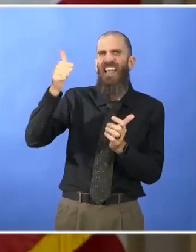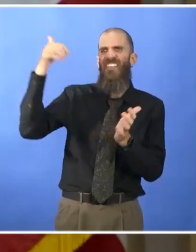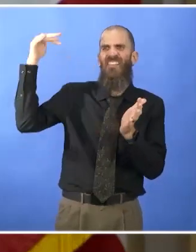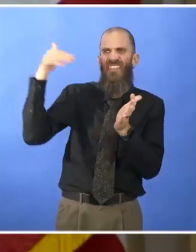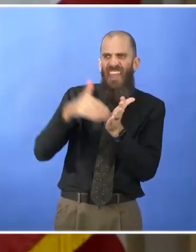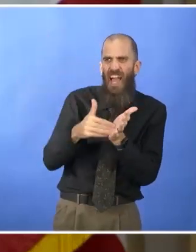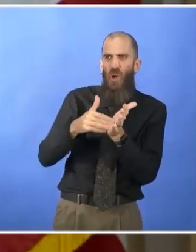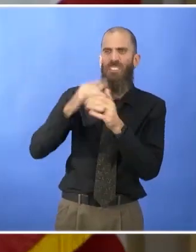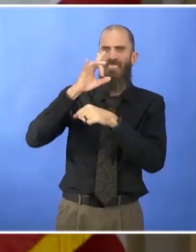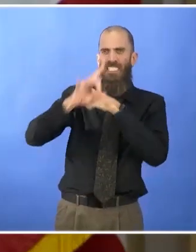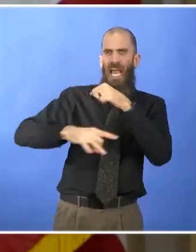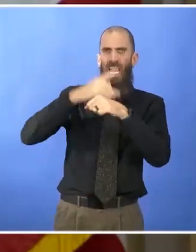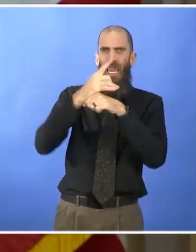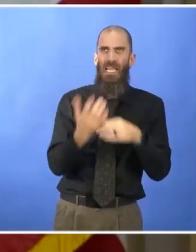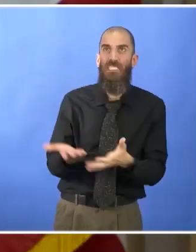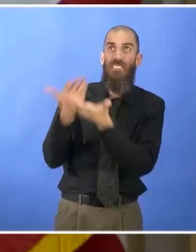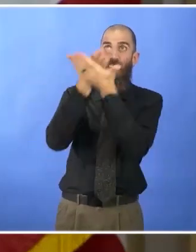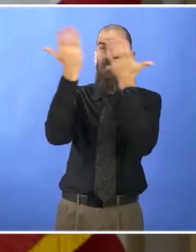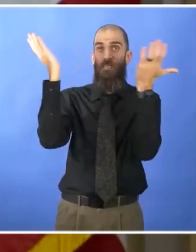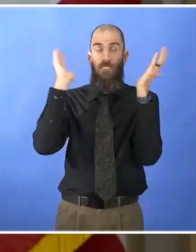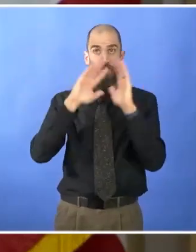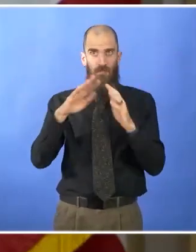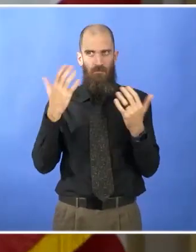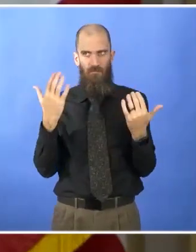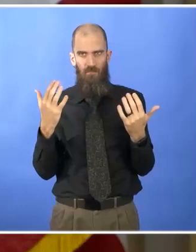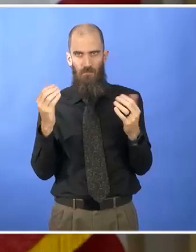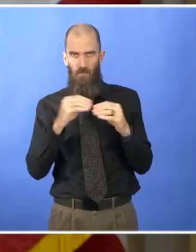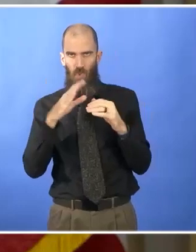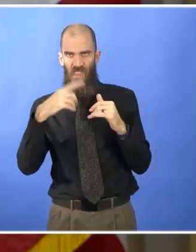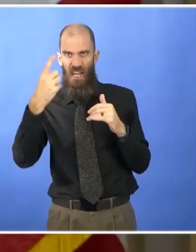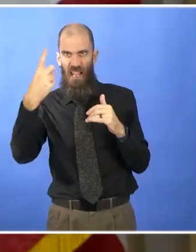MANY WERE LAUNCHED WITH THE UNDERSTANDING THAT IT WAS